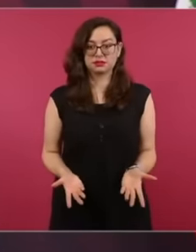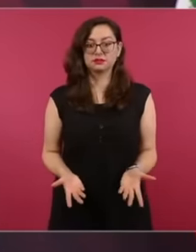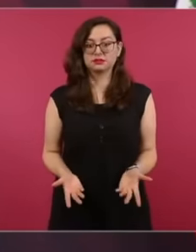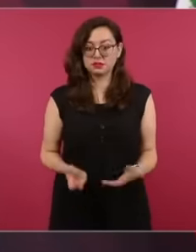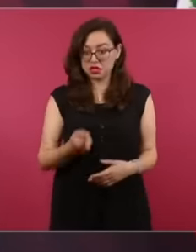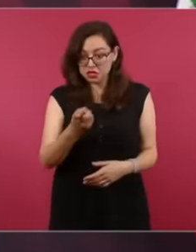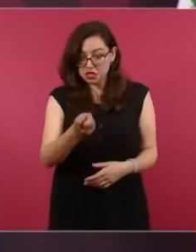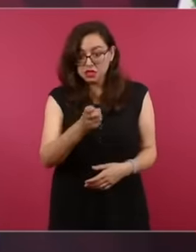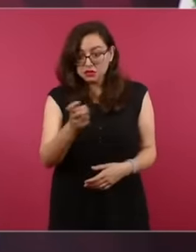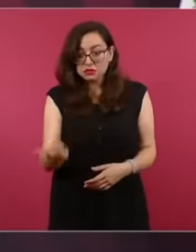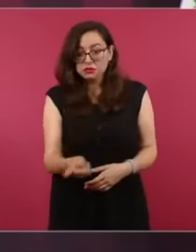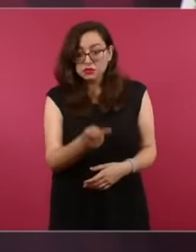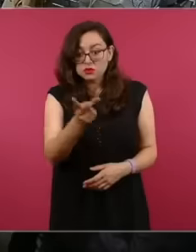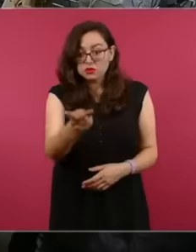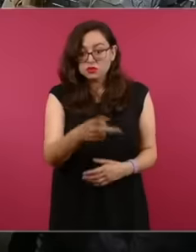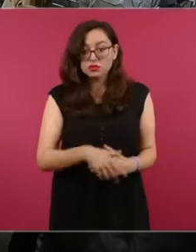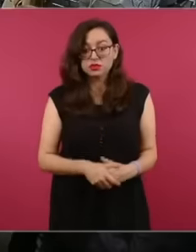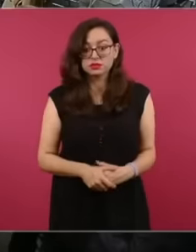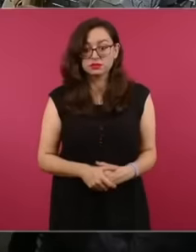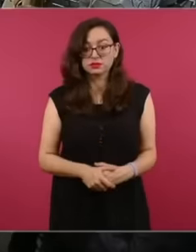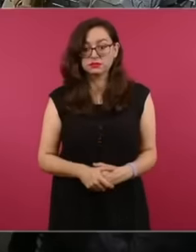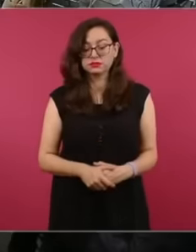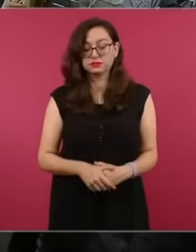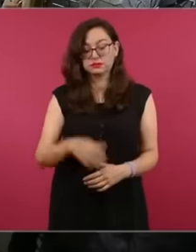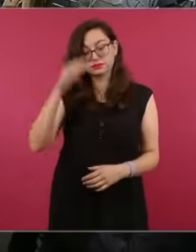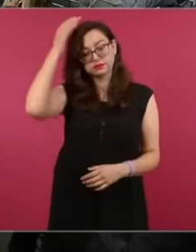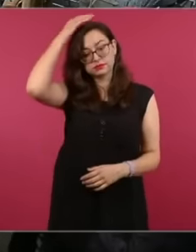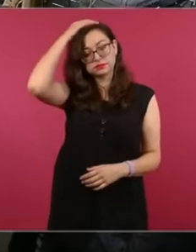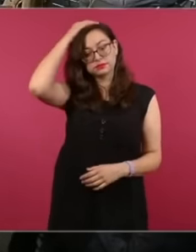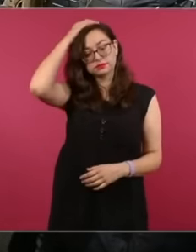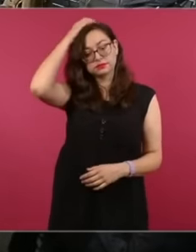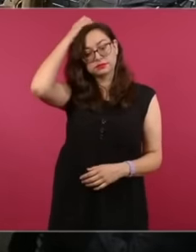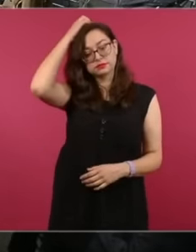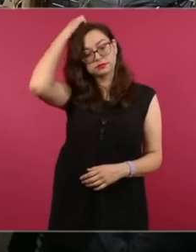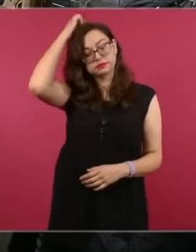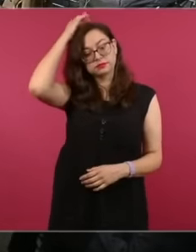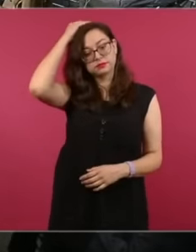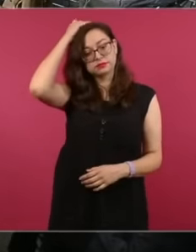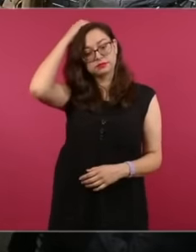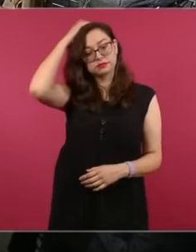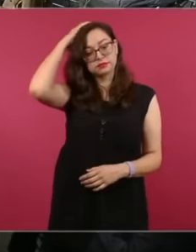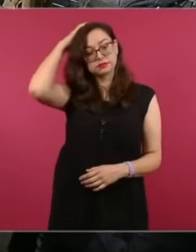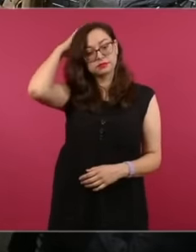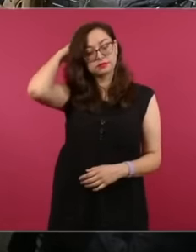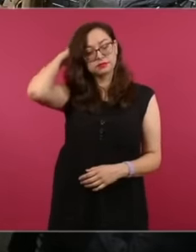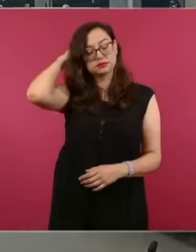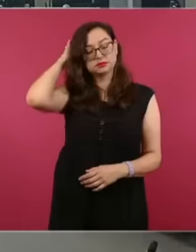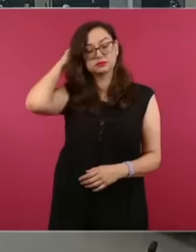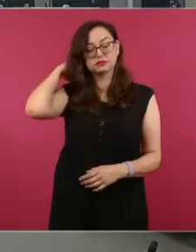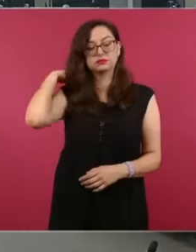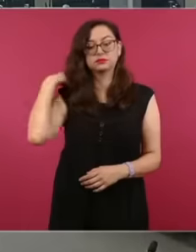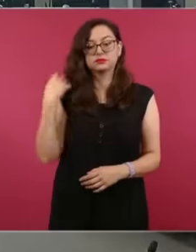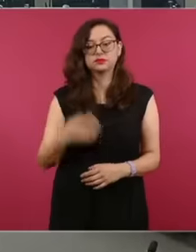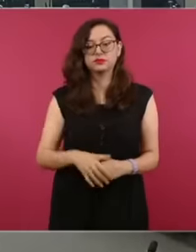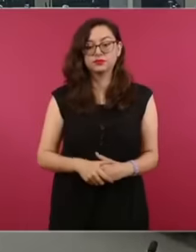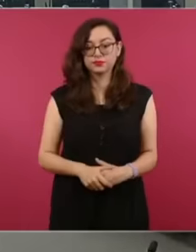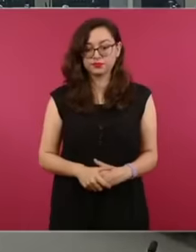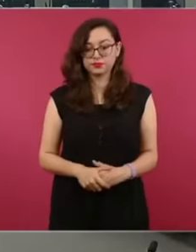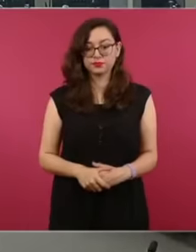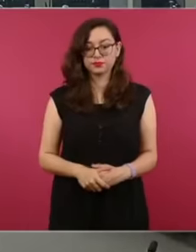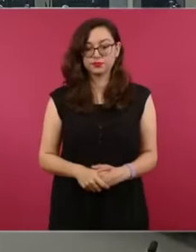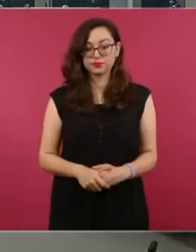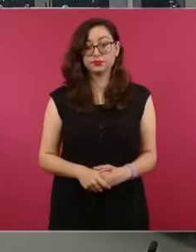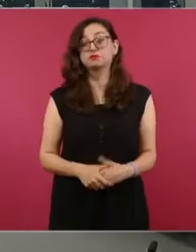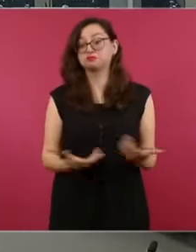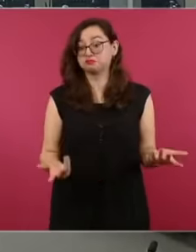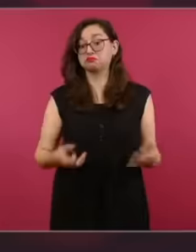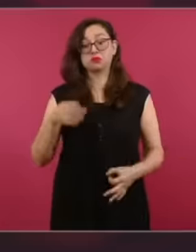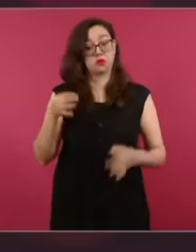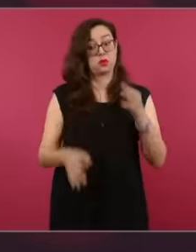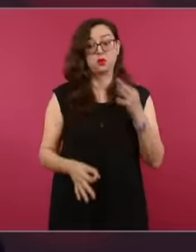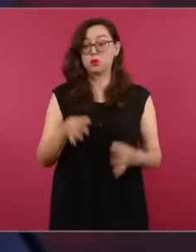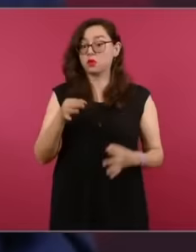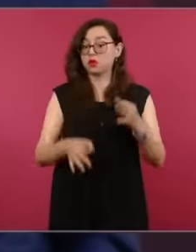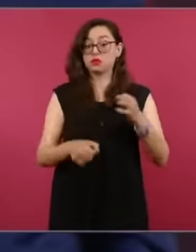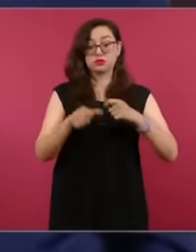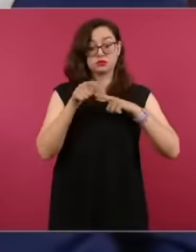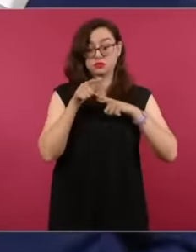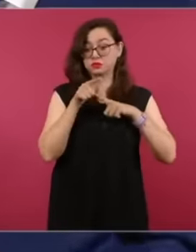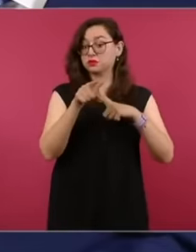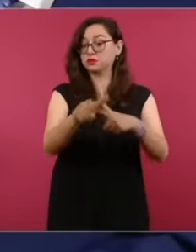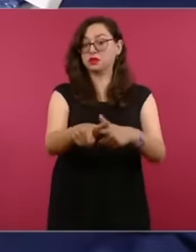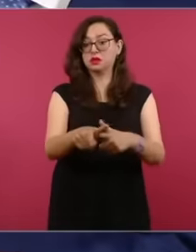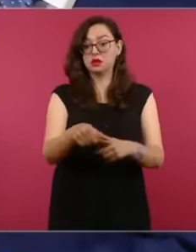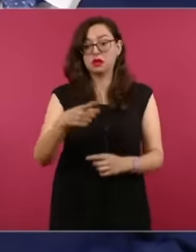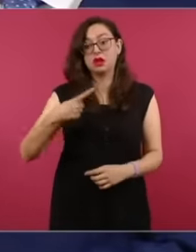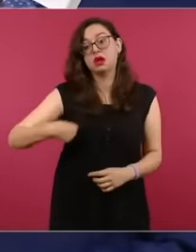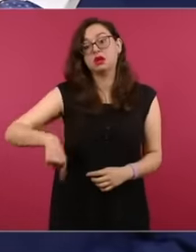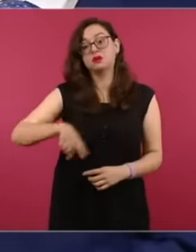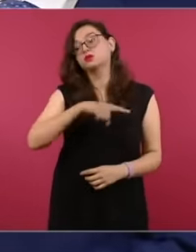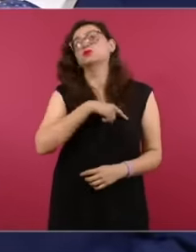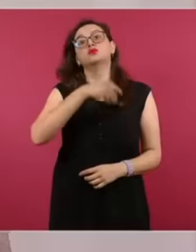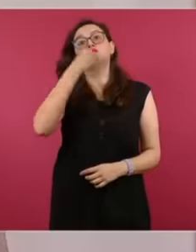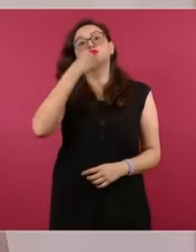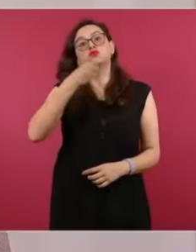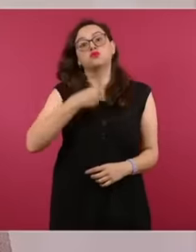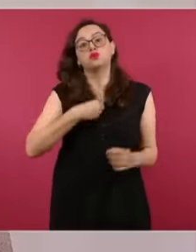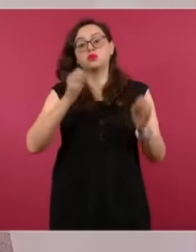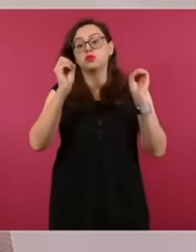not legal measures. In other words, we are not going to leave